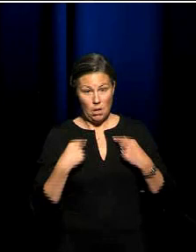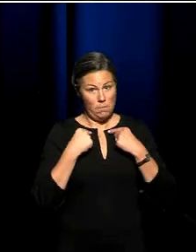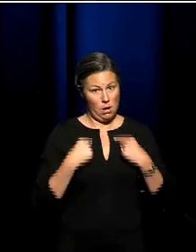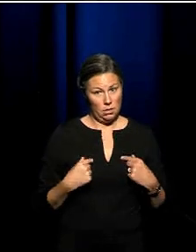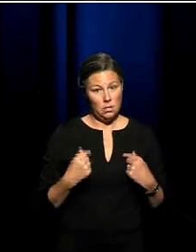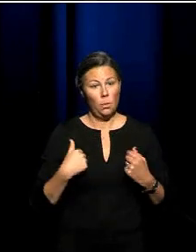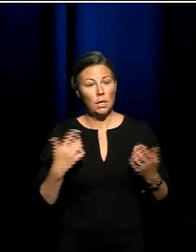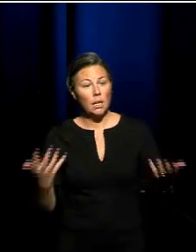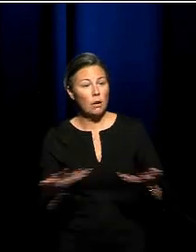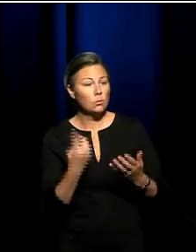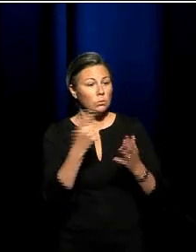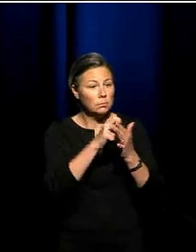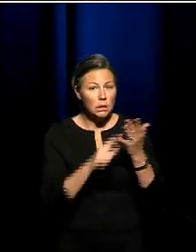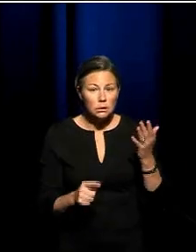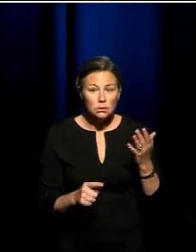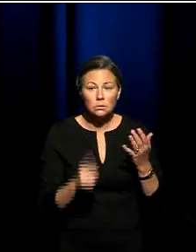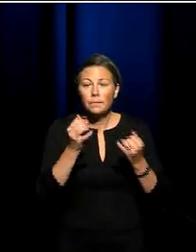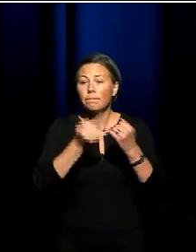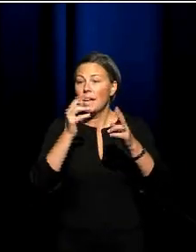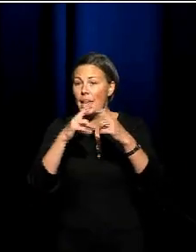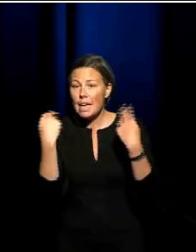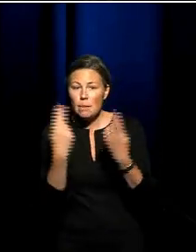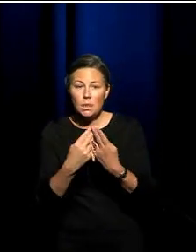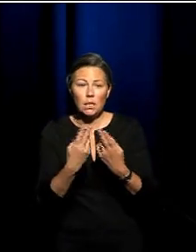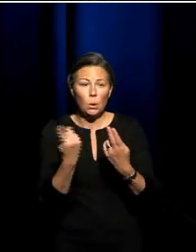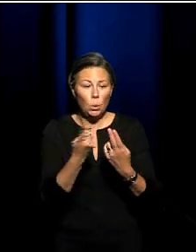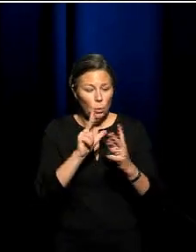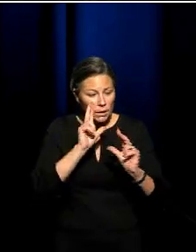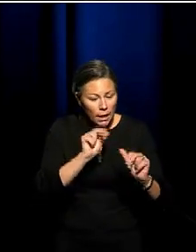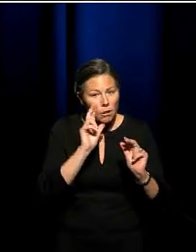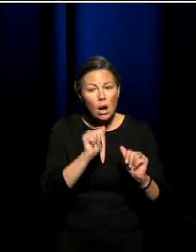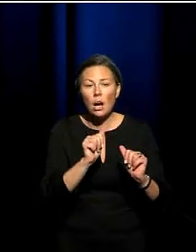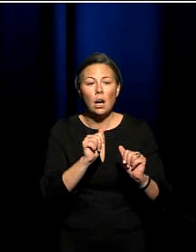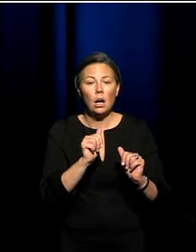supporters, the community at large to contribute to or at least to follow the